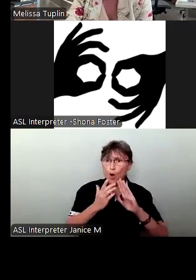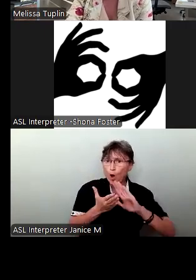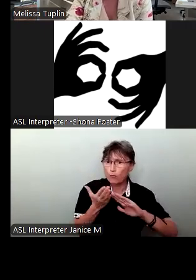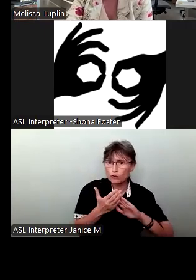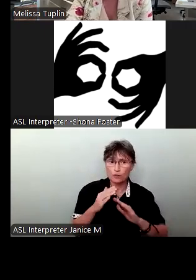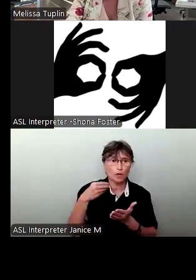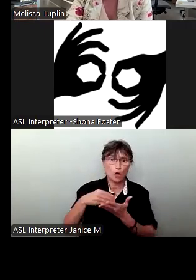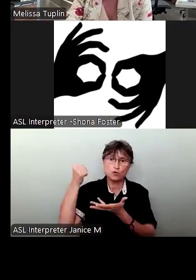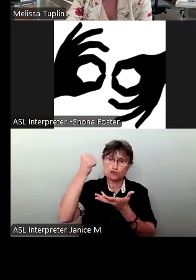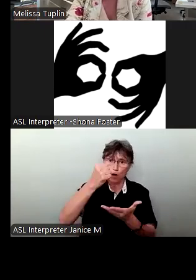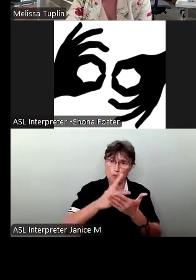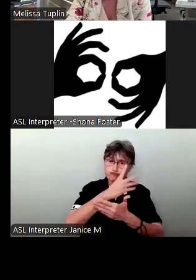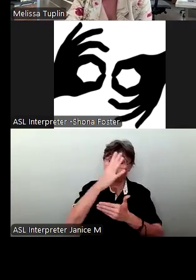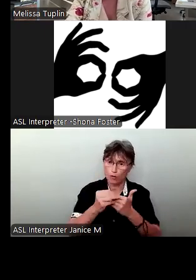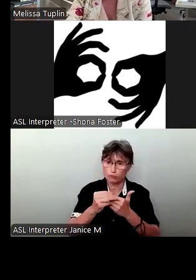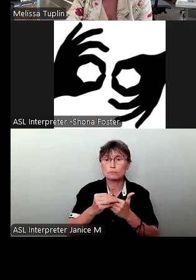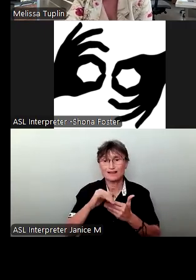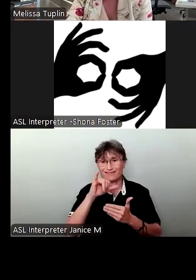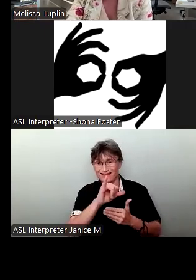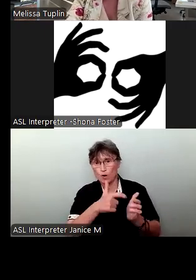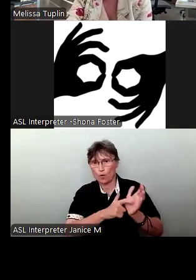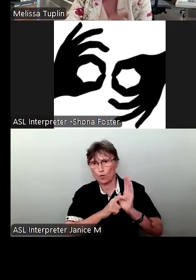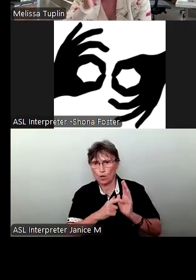you will be asked to commit to a two- or three-year term,